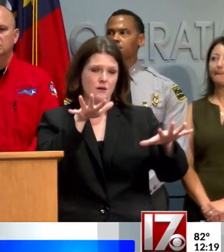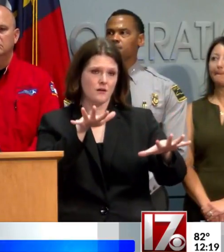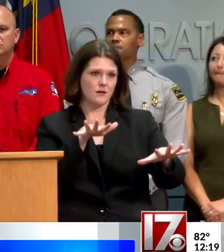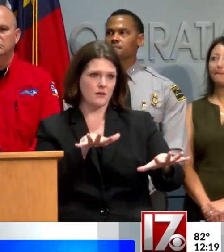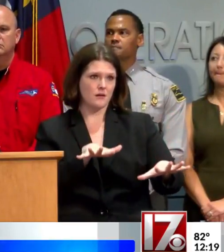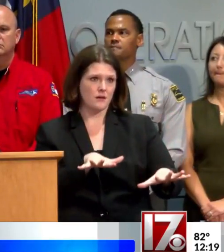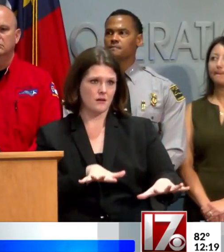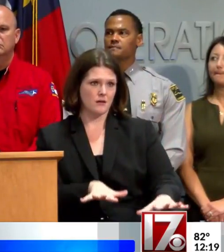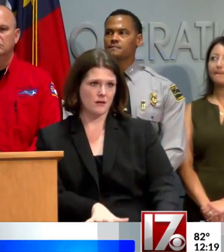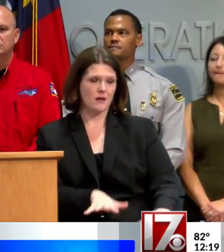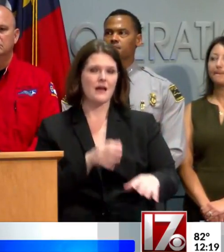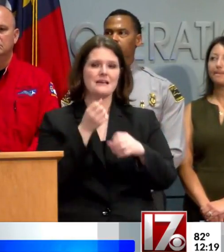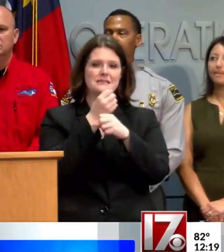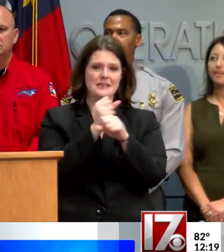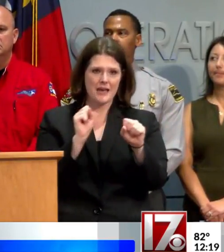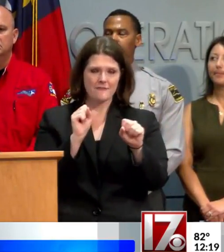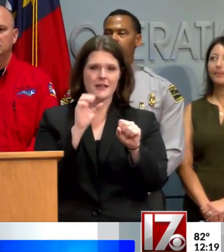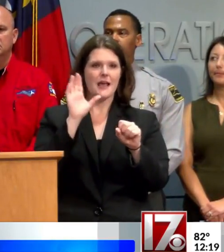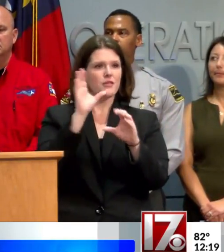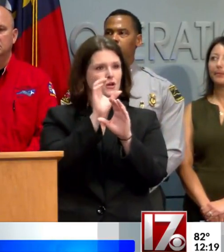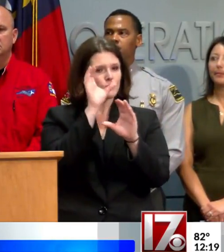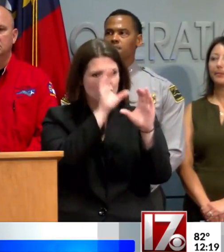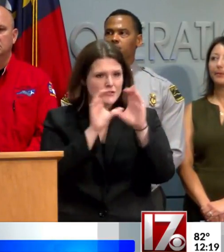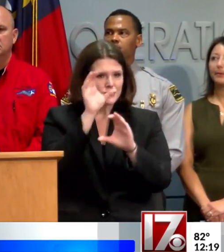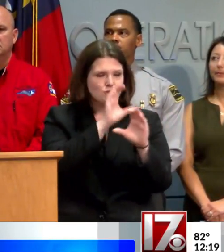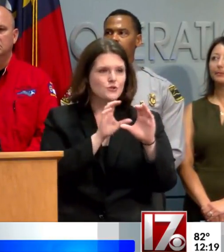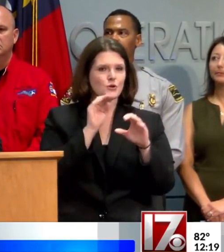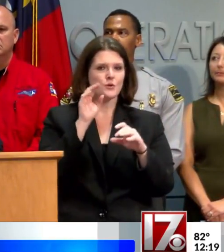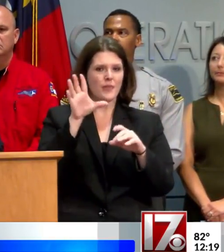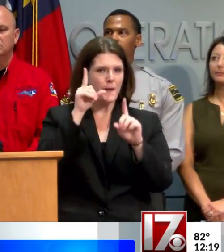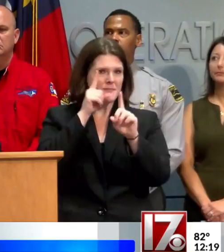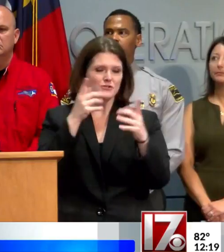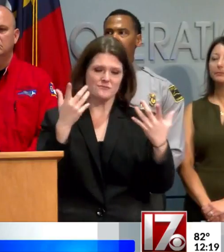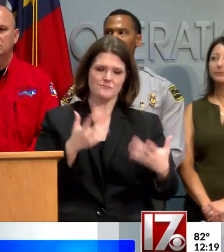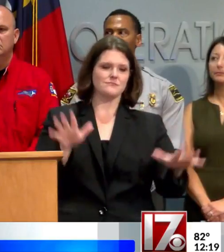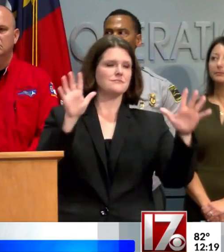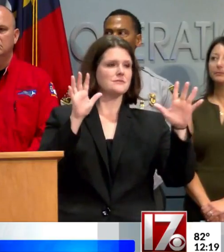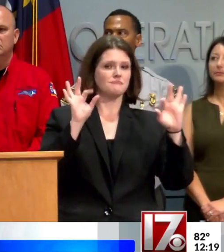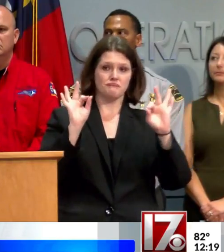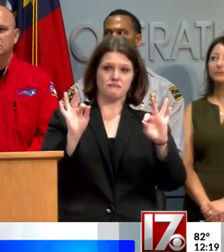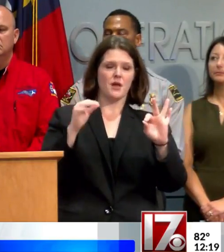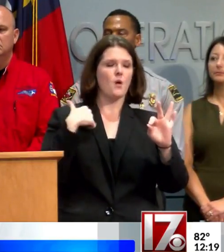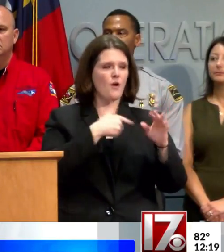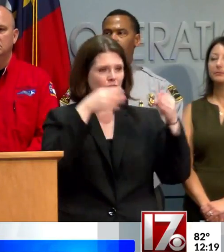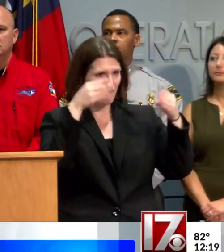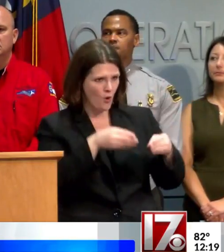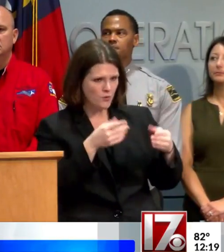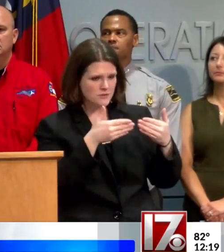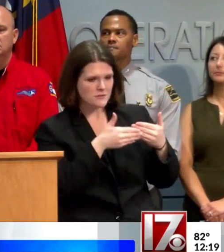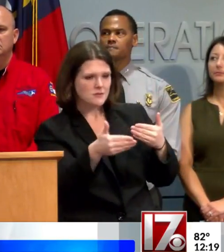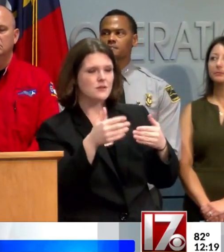IN AND FIX THE INFRASTRUCTURE. AS THE SYSTEM RIVERS RECEIPT